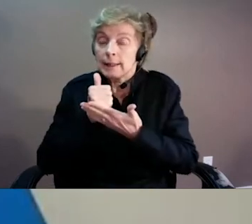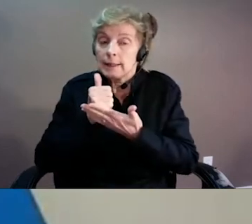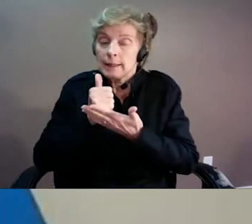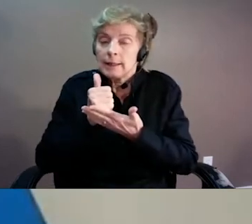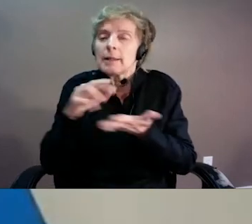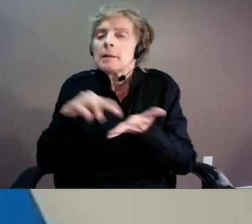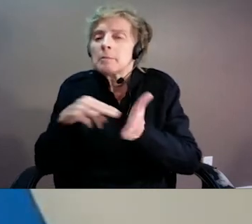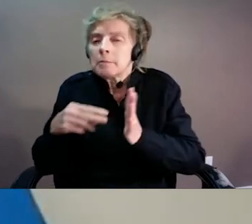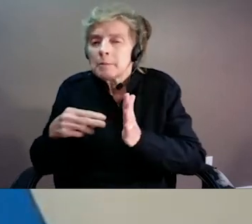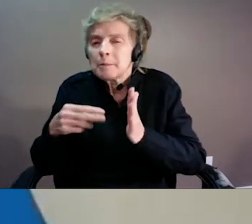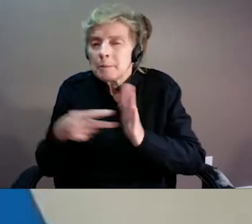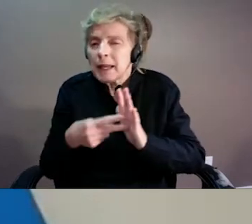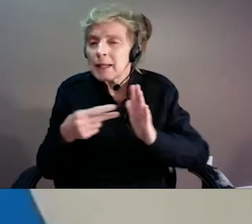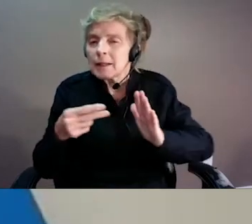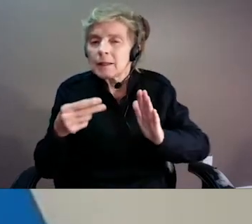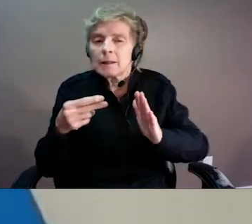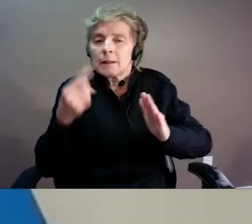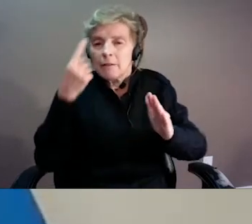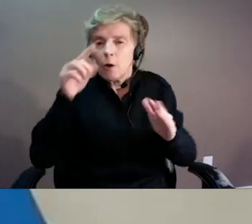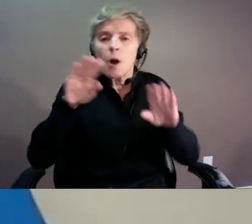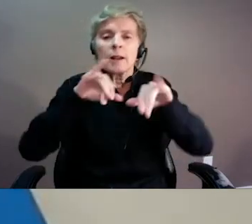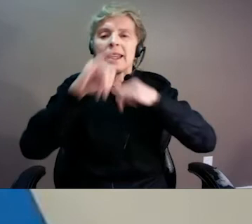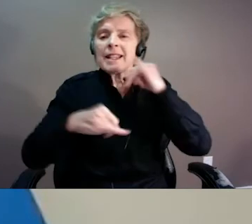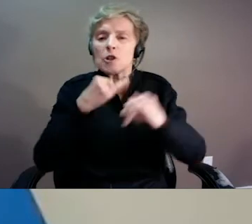targeted to dealing internationally, globally with disability issues.